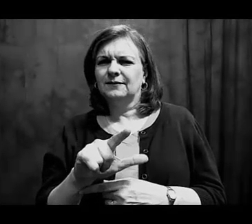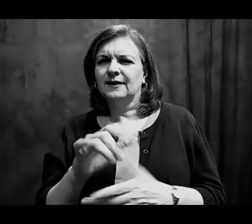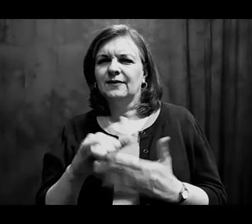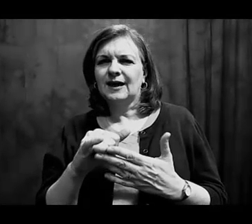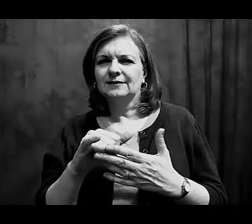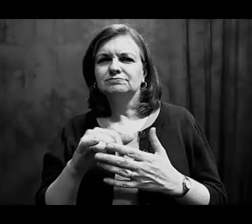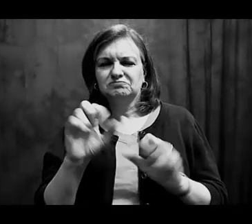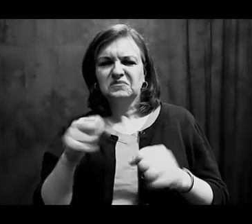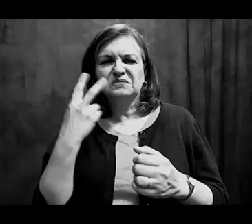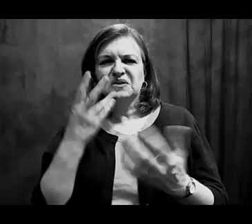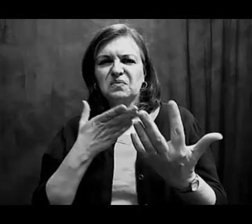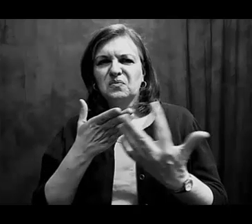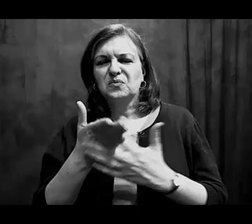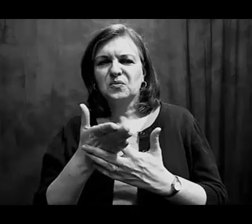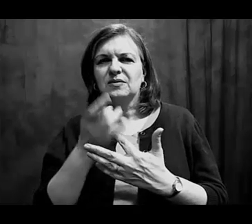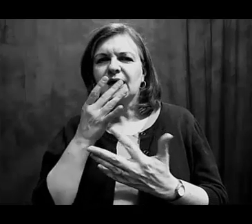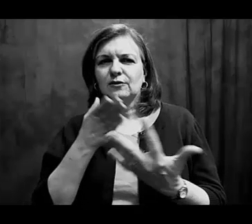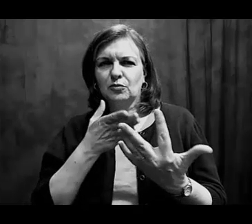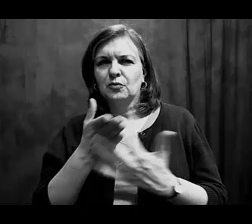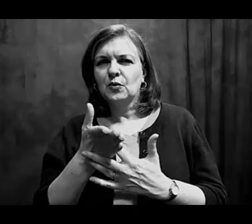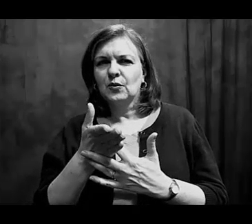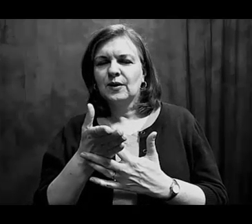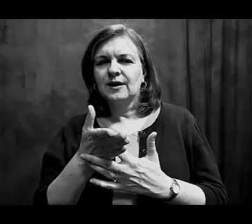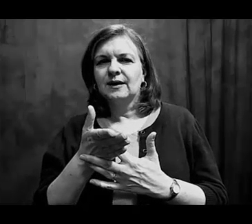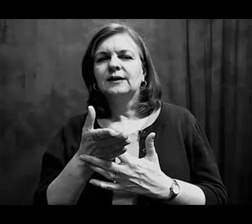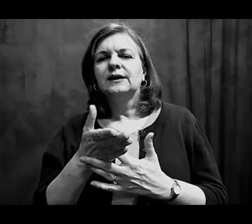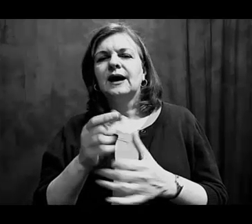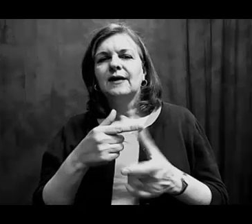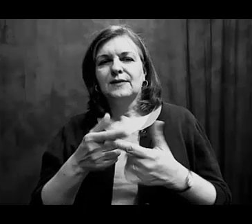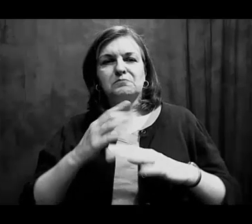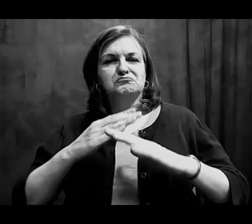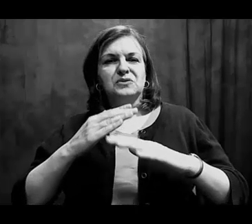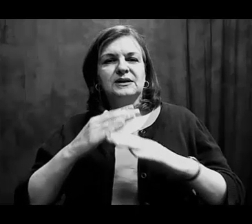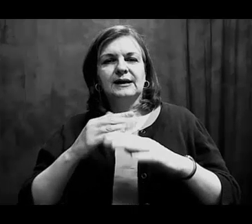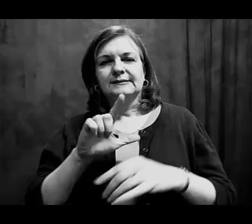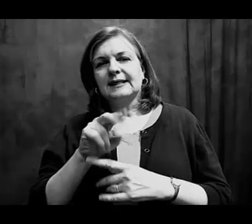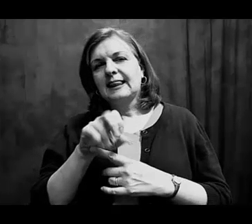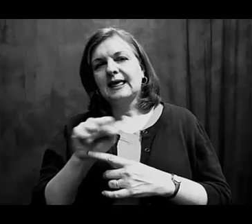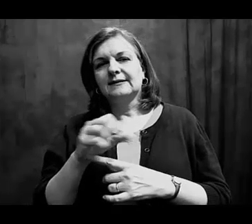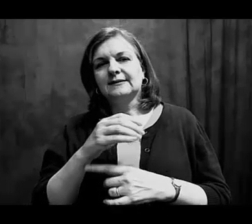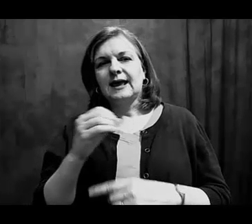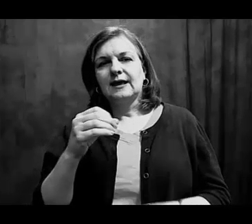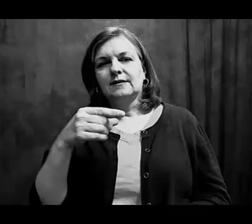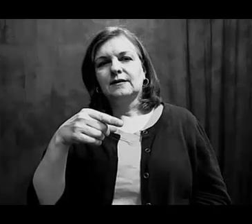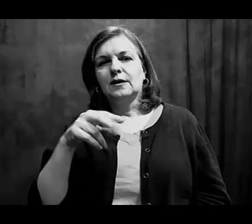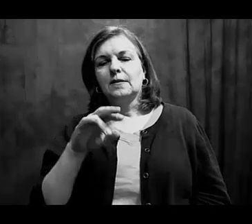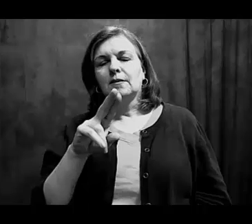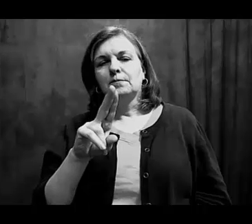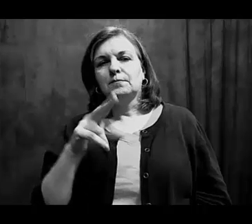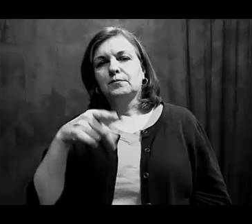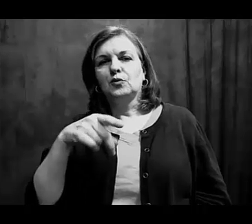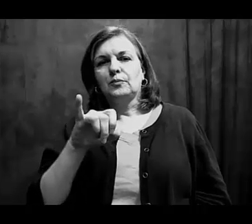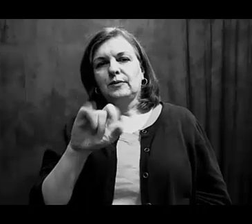so that you can get light into your eye and protect your lens and your pupil in the meantime